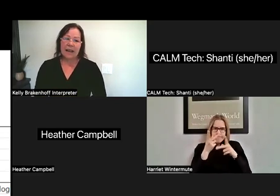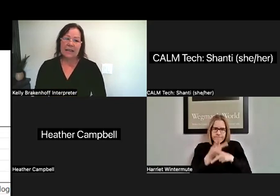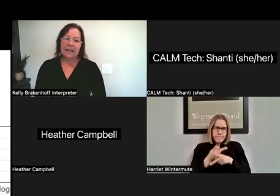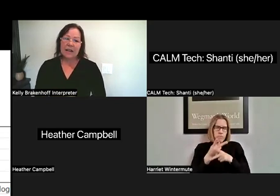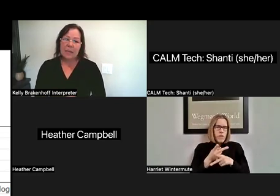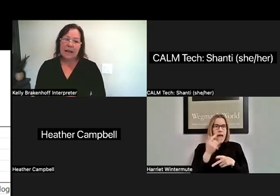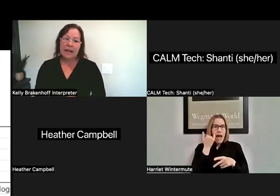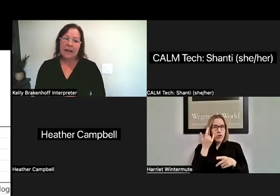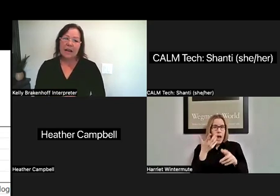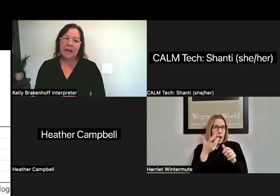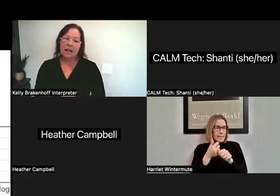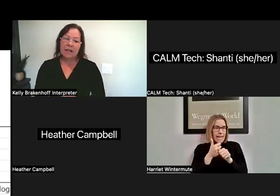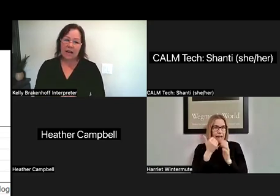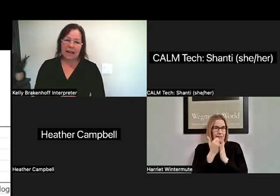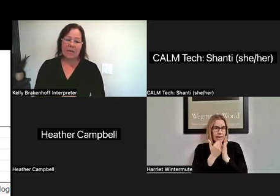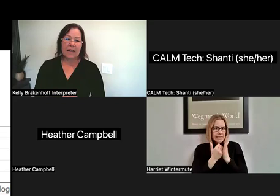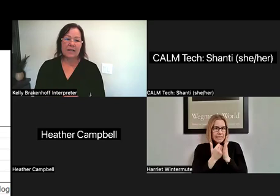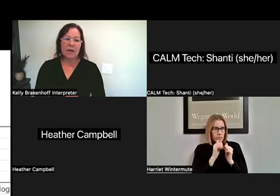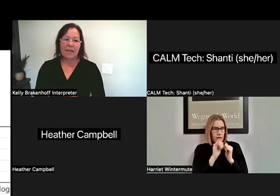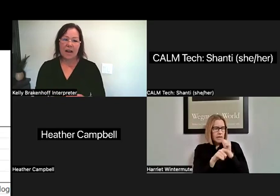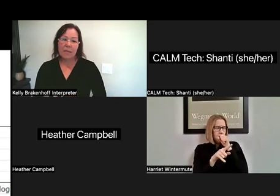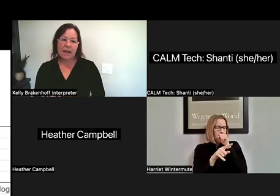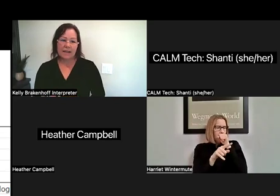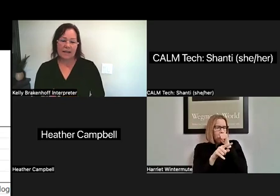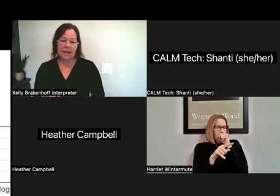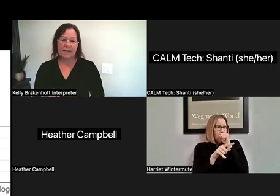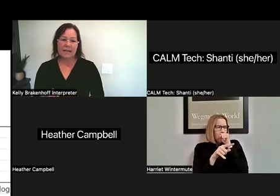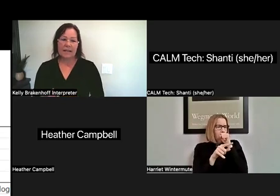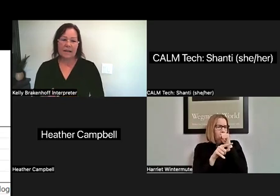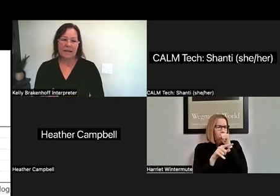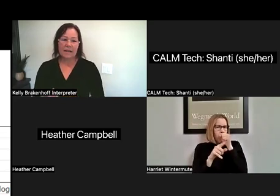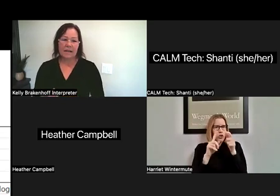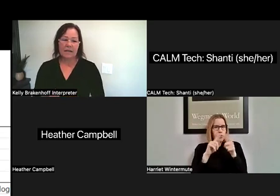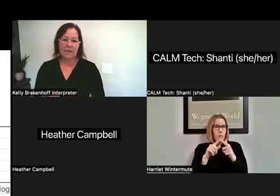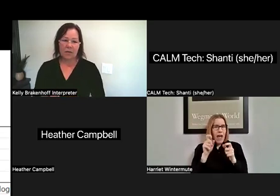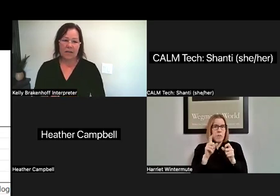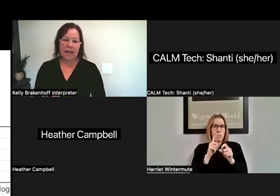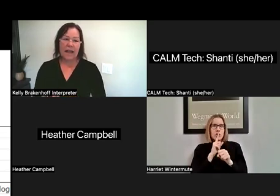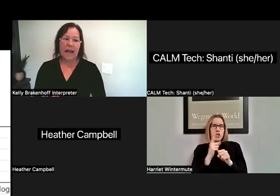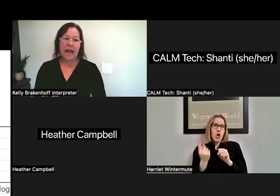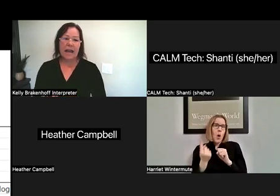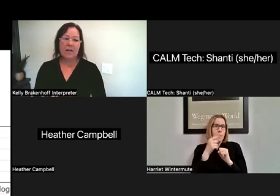It's a little bit clunky because you would have to update the list frequently and you